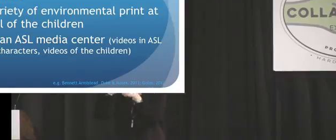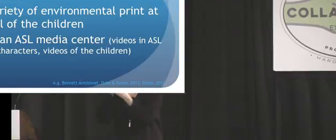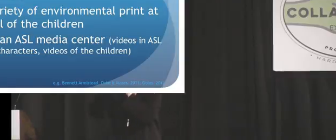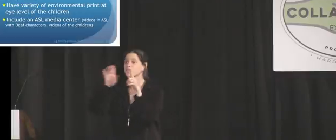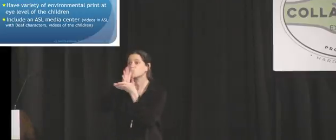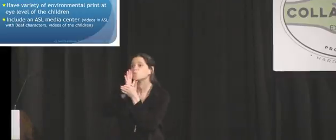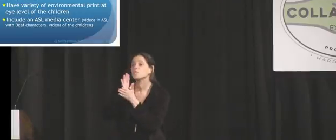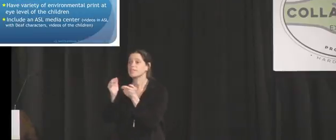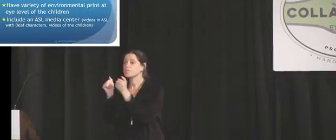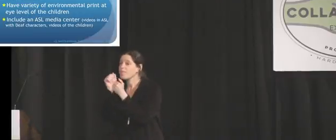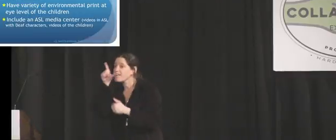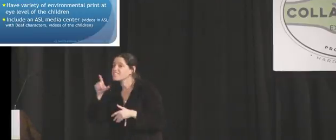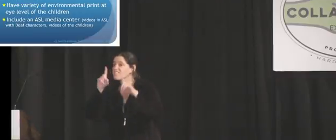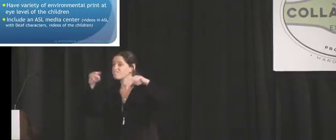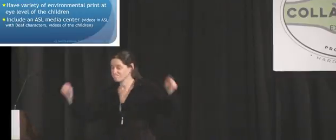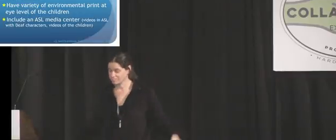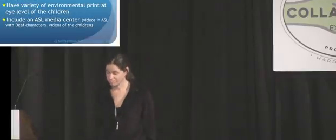you can help them film. Have other deaf signers there.